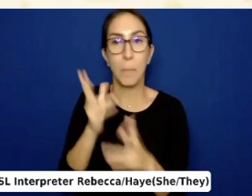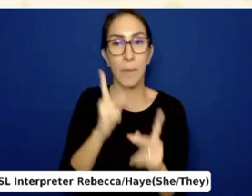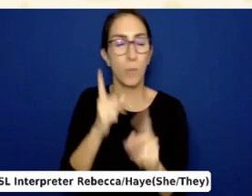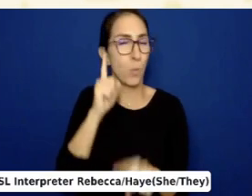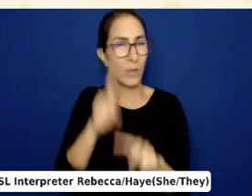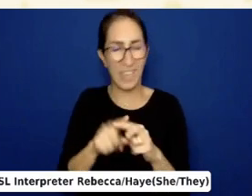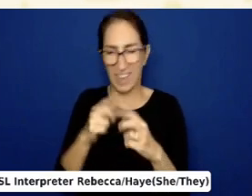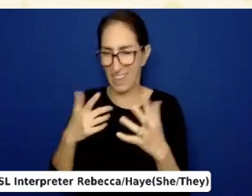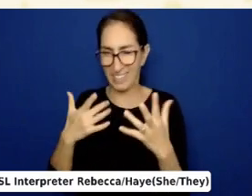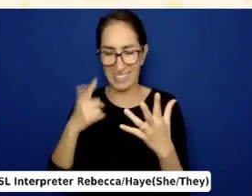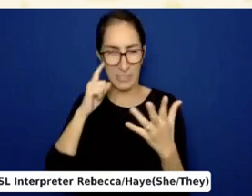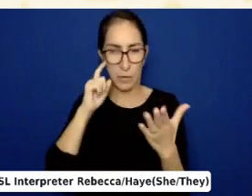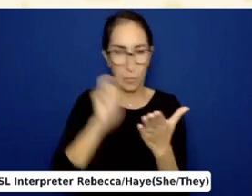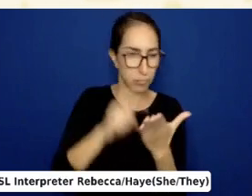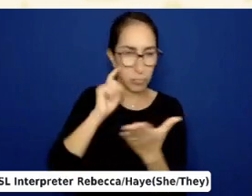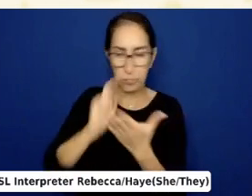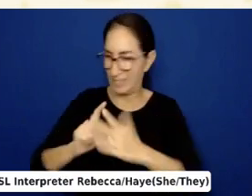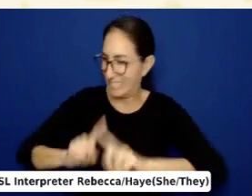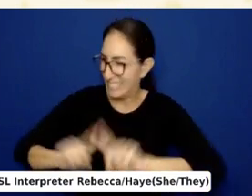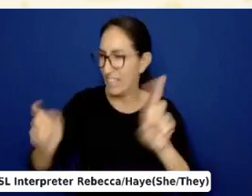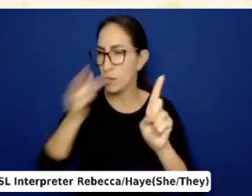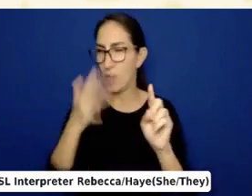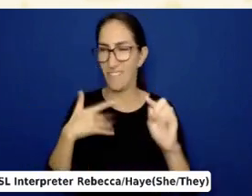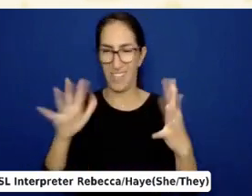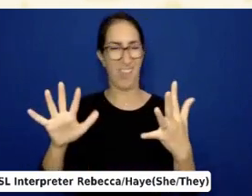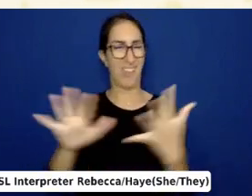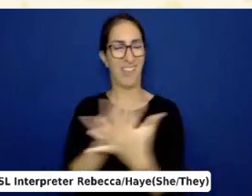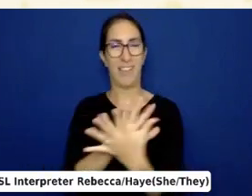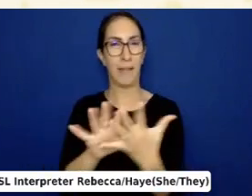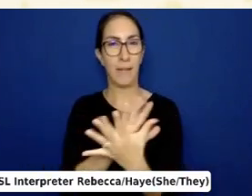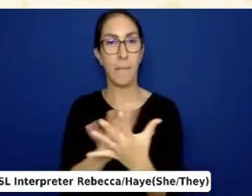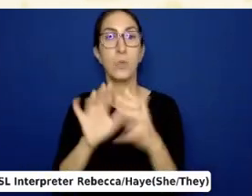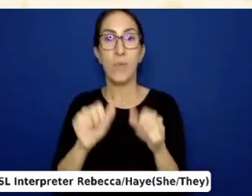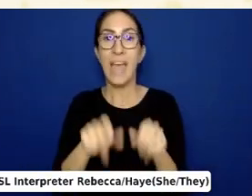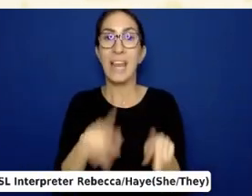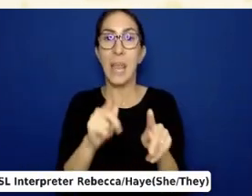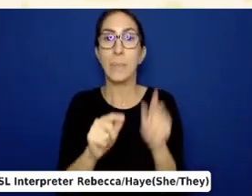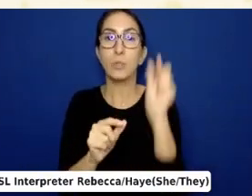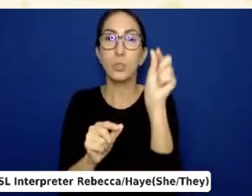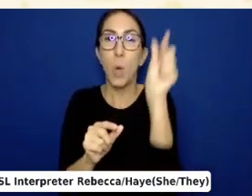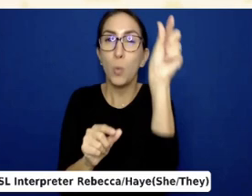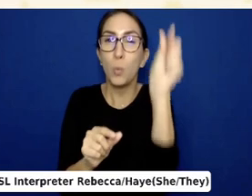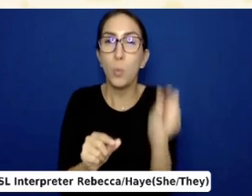you can enable small sections like this and enable a background pattern